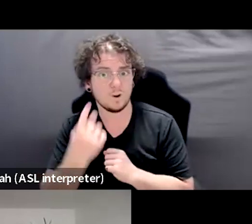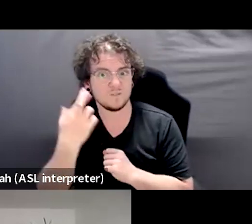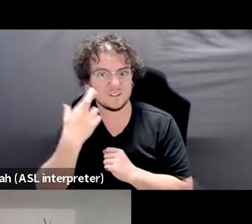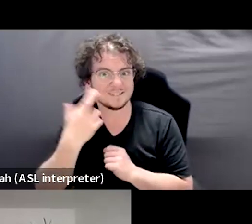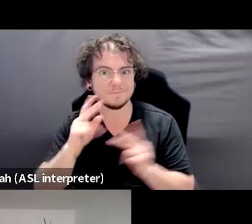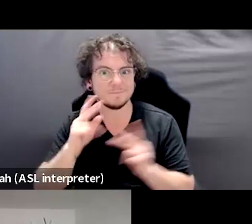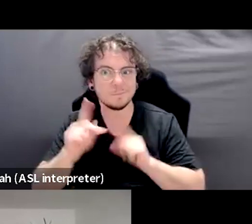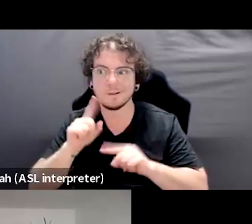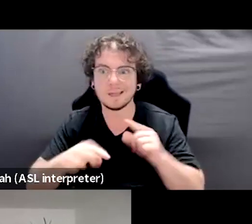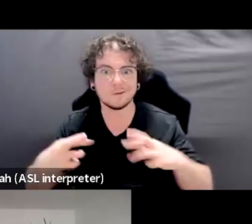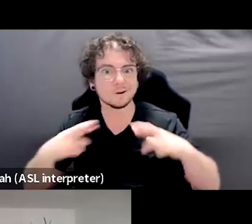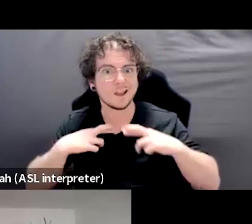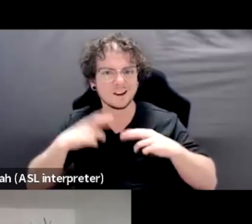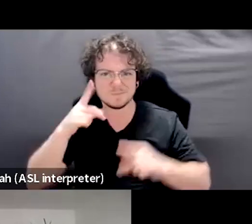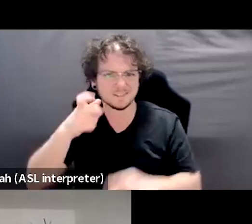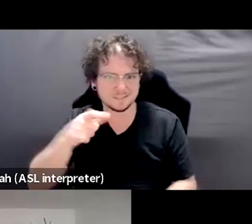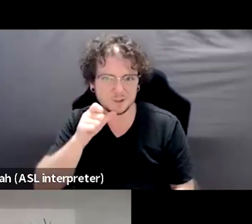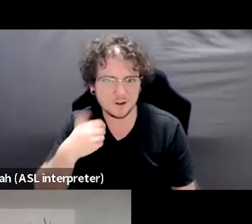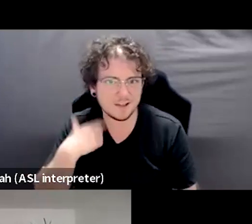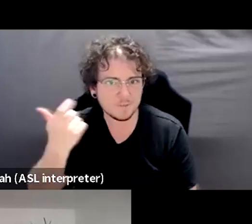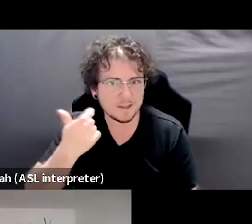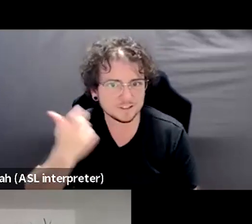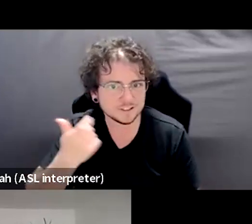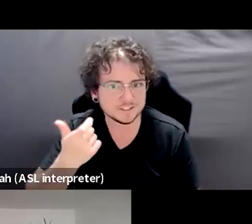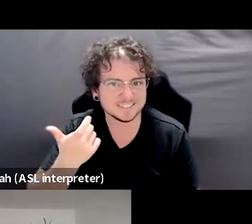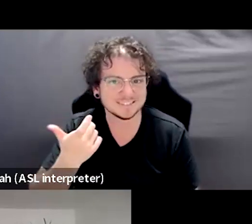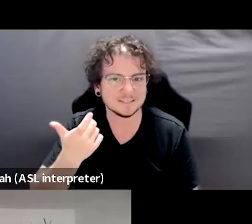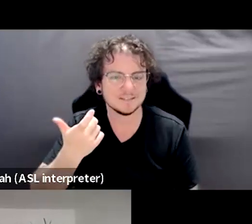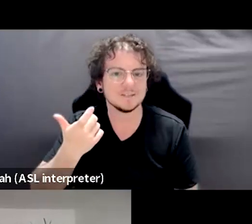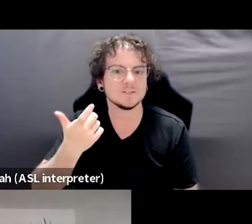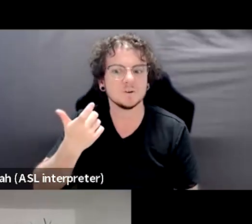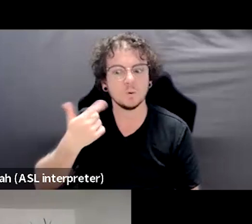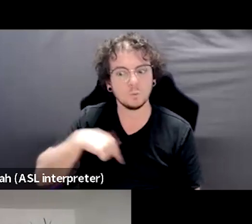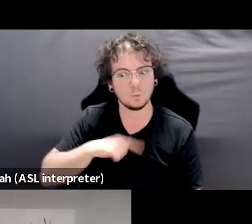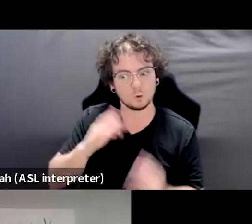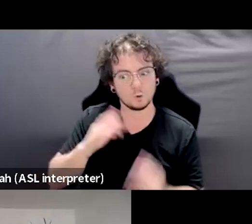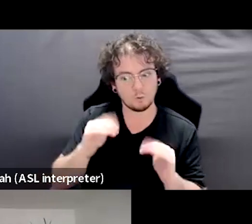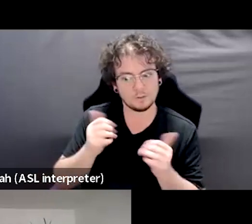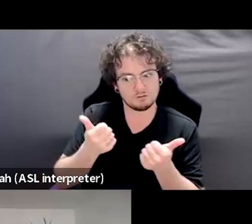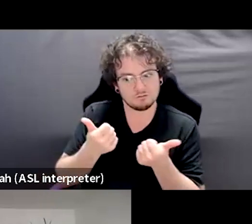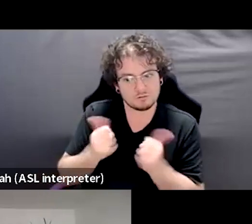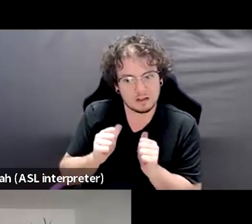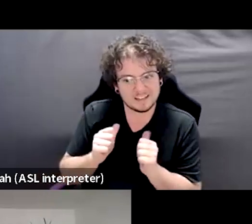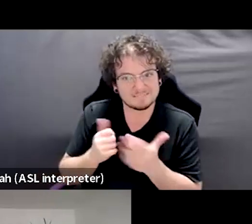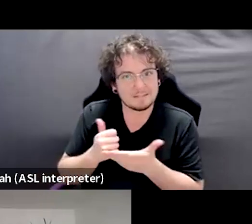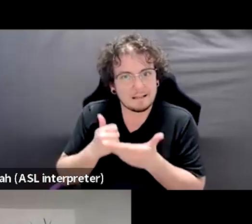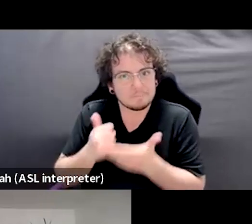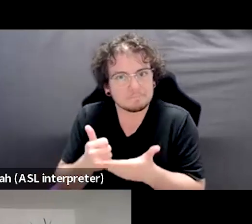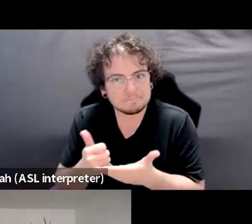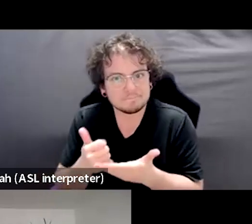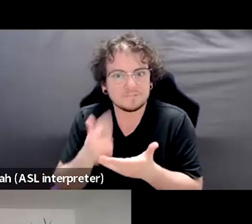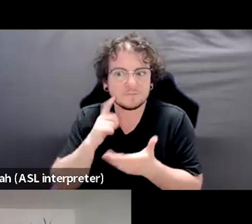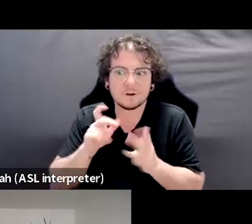don't have pensions. So, we're hoping to sort of mitigate that for the folks who are starting out